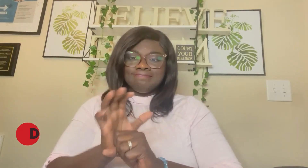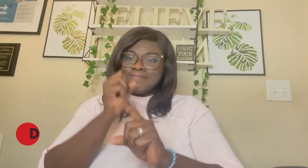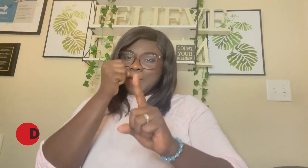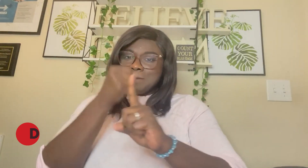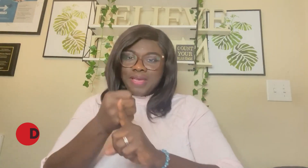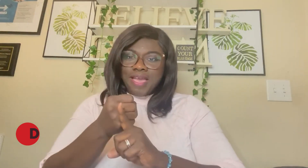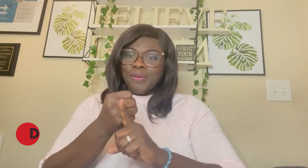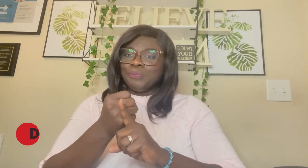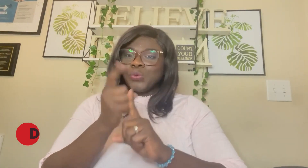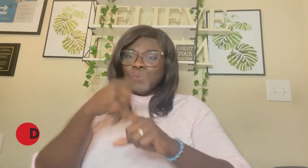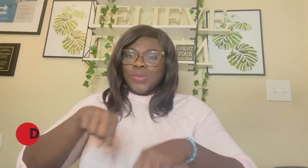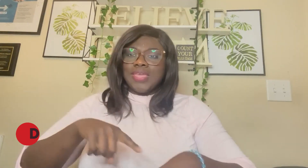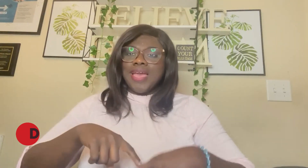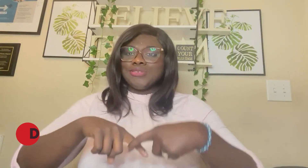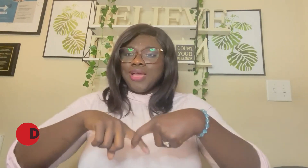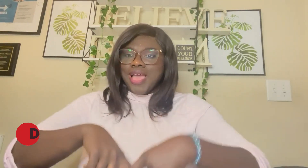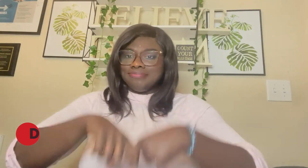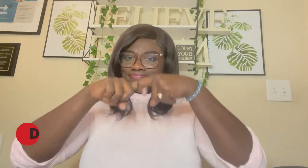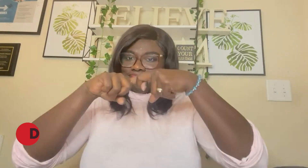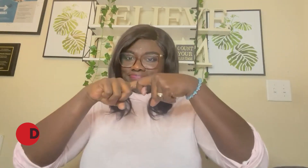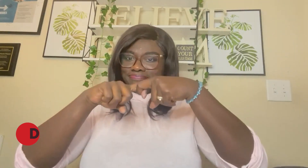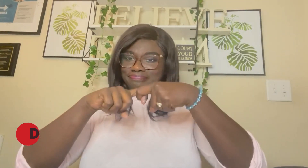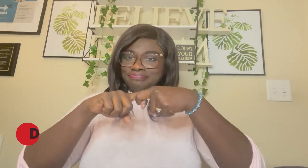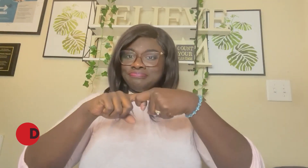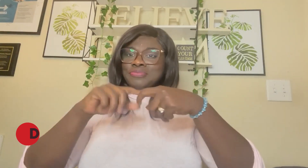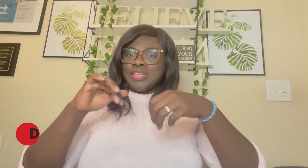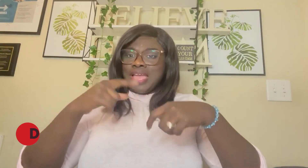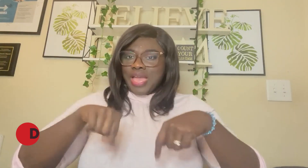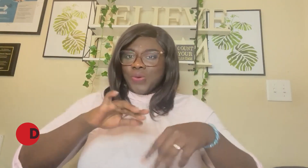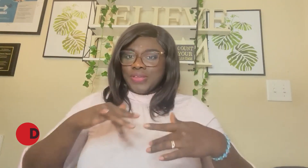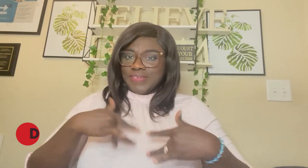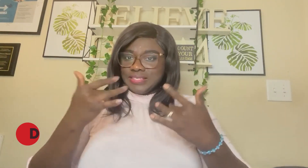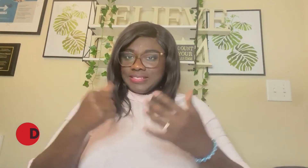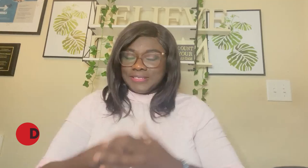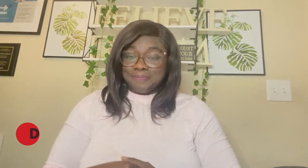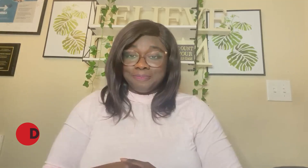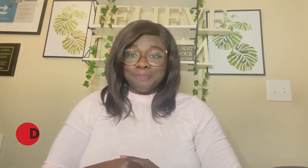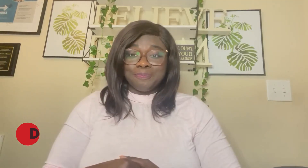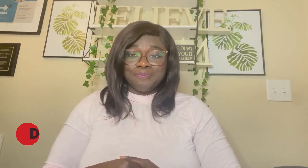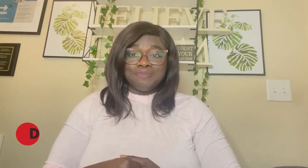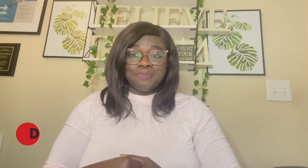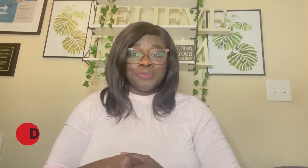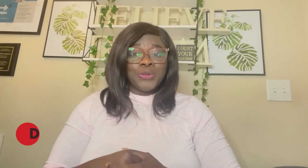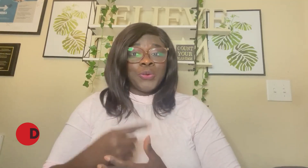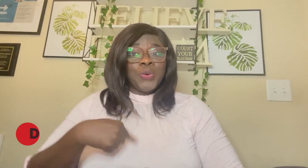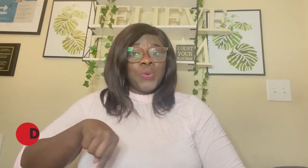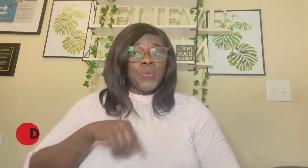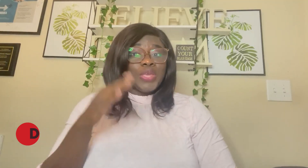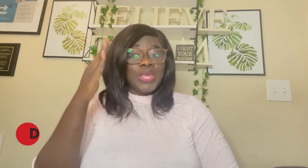we had to suspend our events.